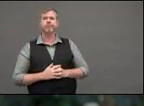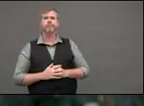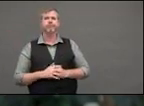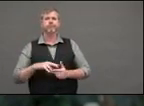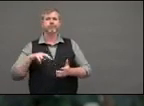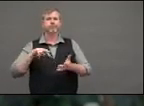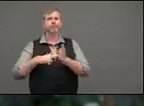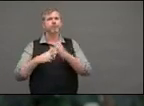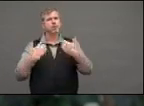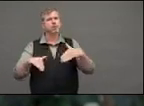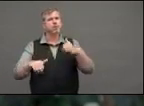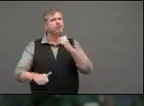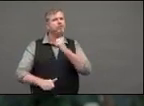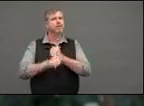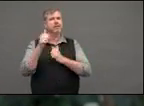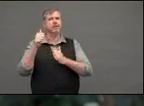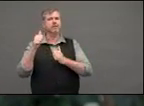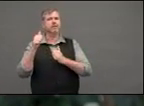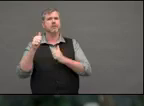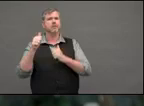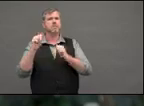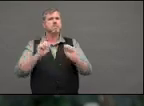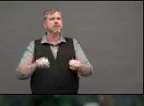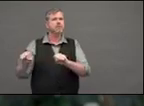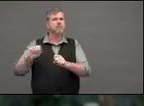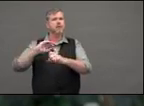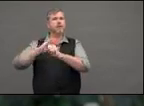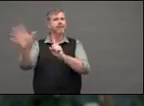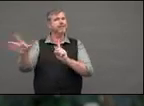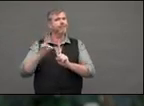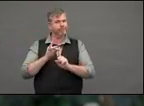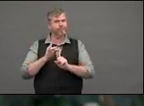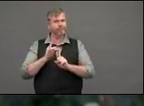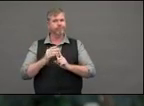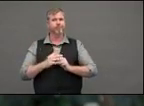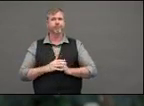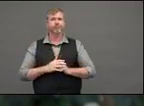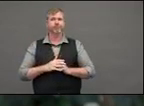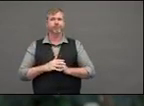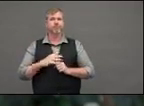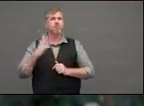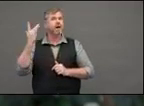parents or to their siblings because they can although sometimes